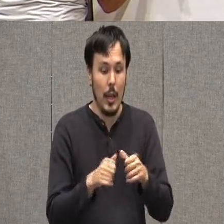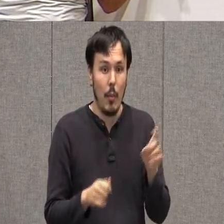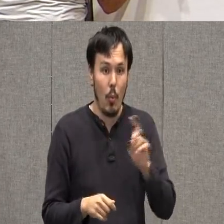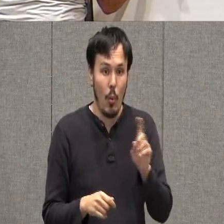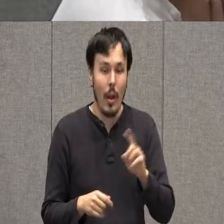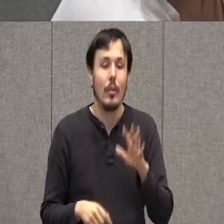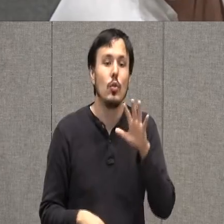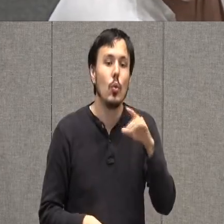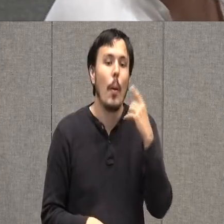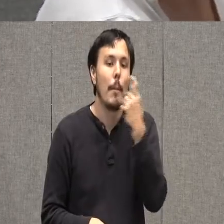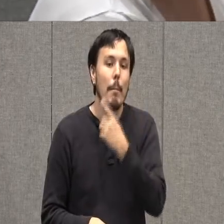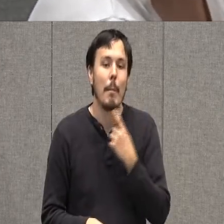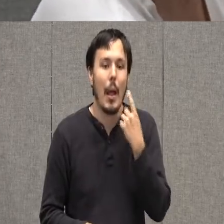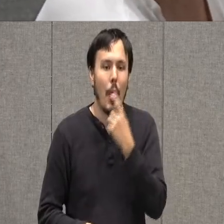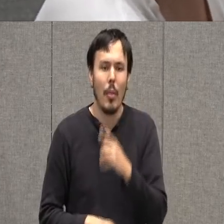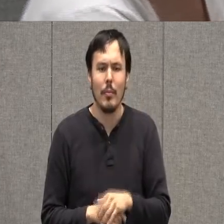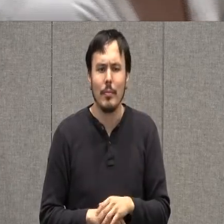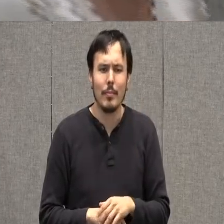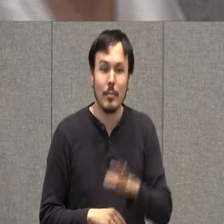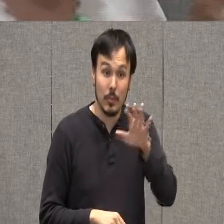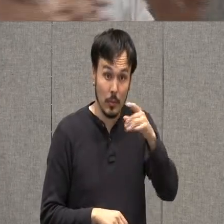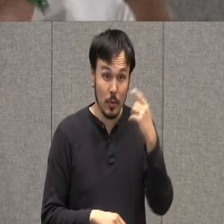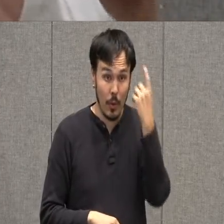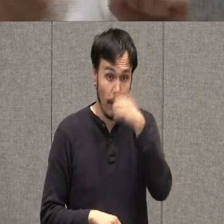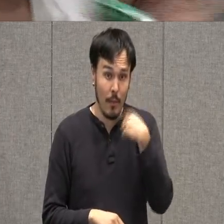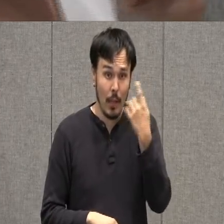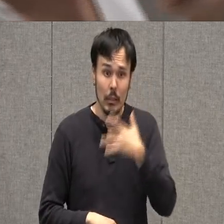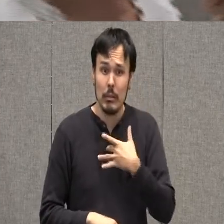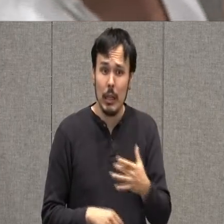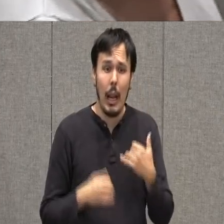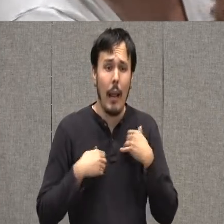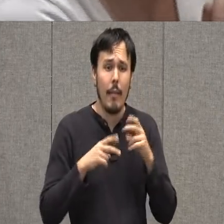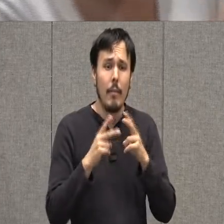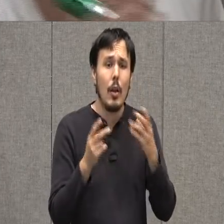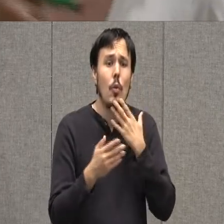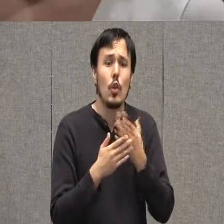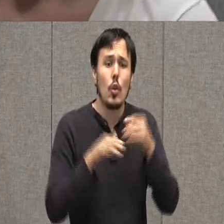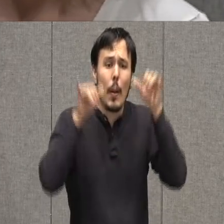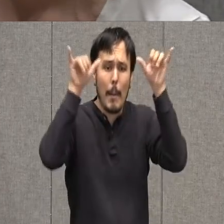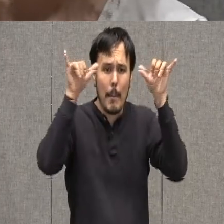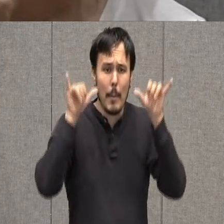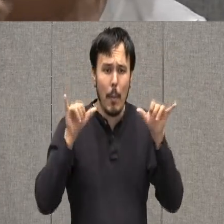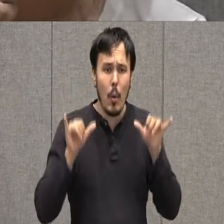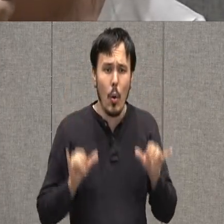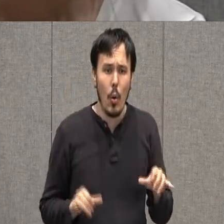So I make my little line right here. So I have this line, so you have two lips.